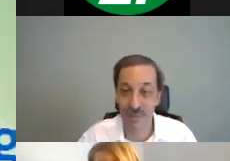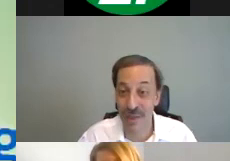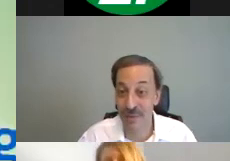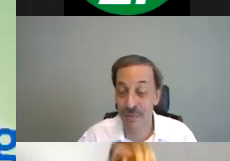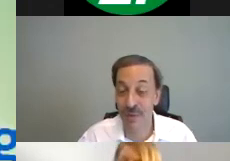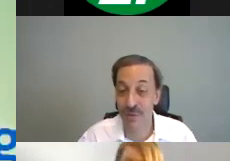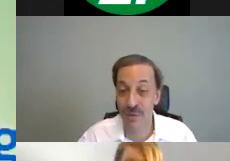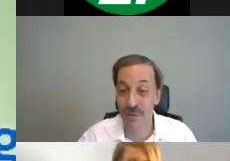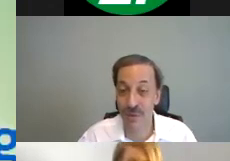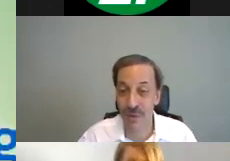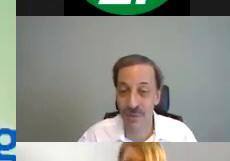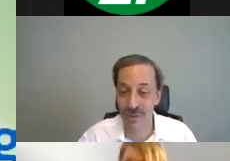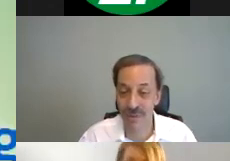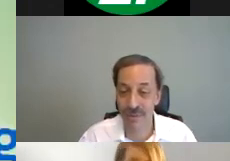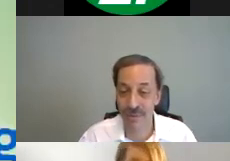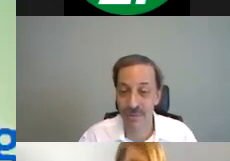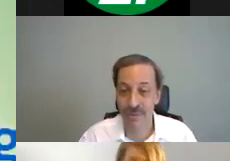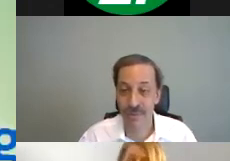So thanks very much for joining me.